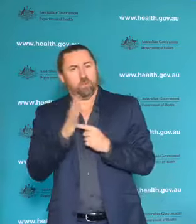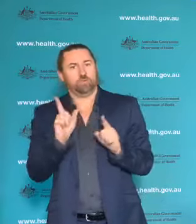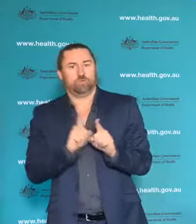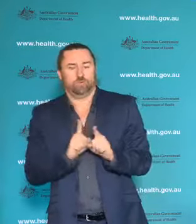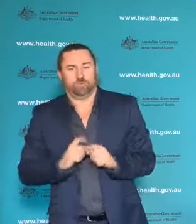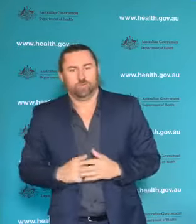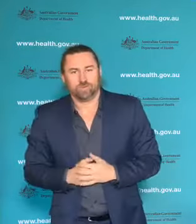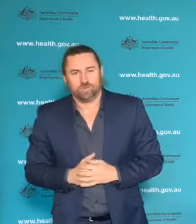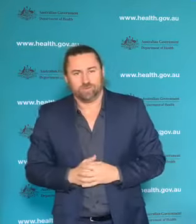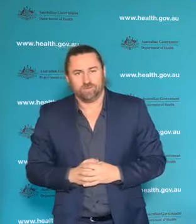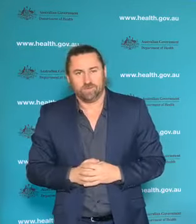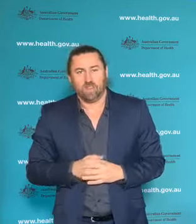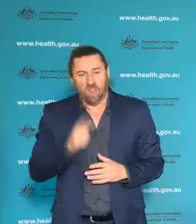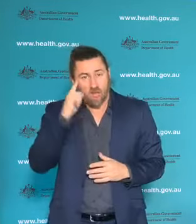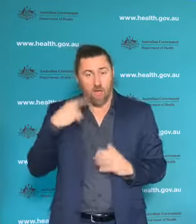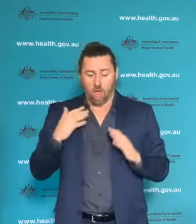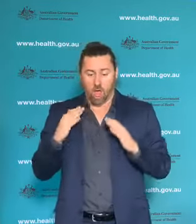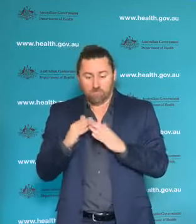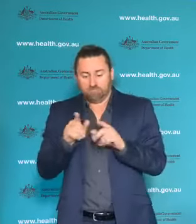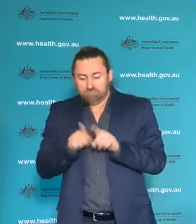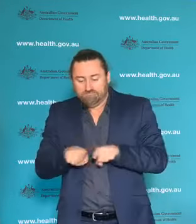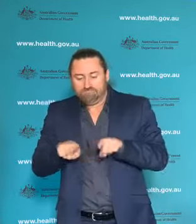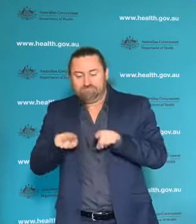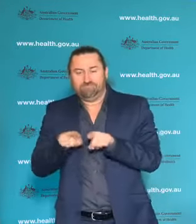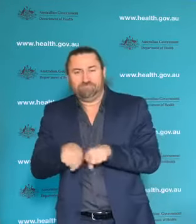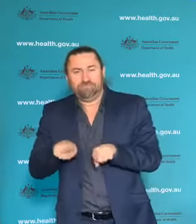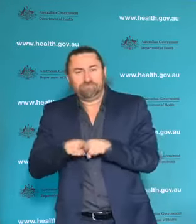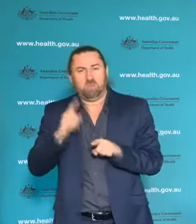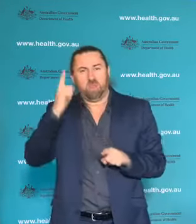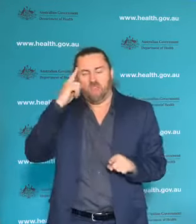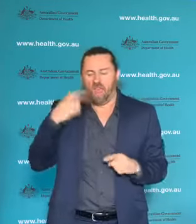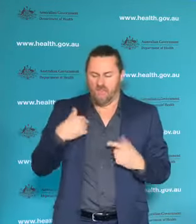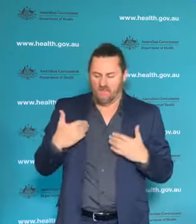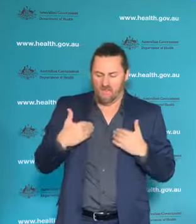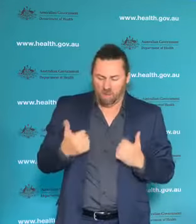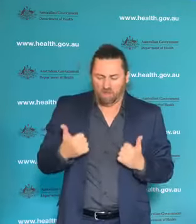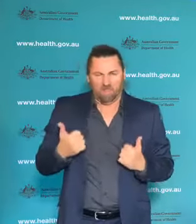just because you're in lockdown. Please if you develop a new symptom